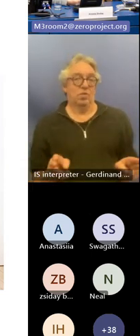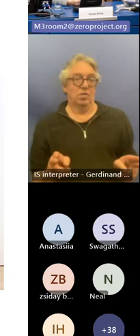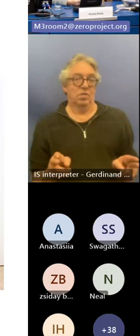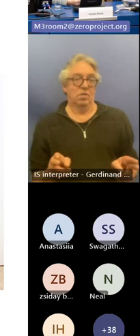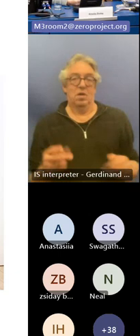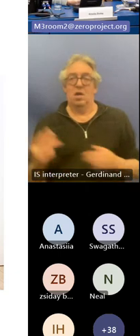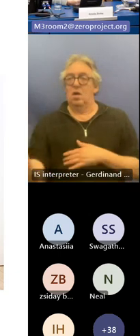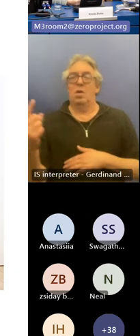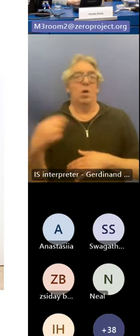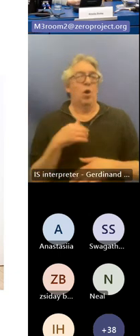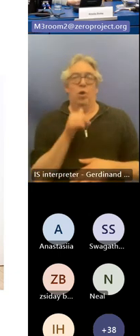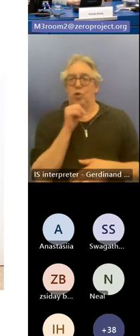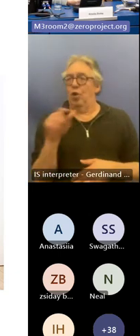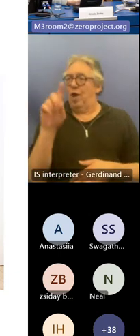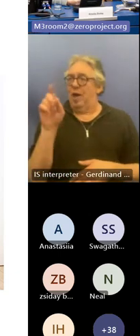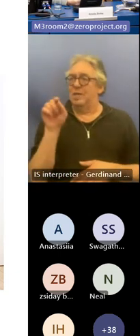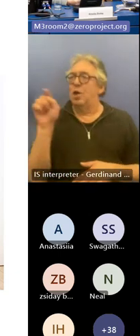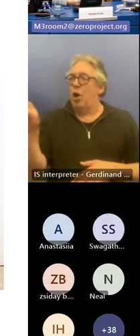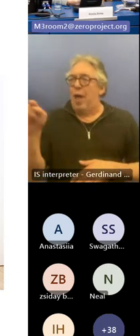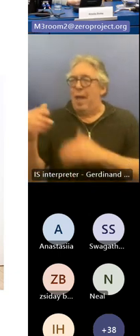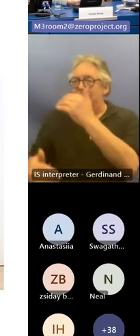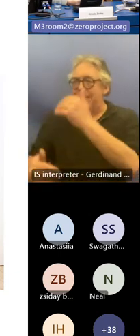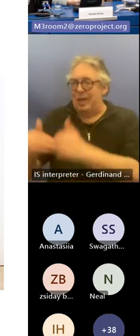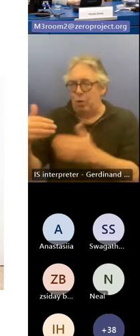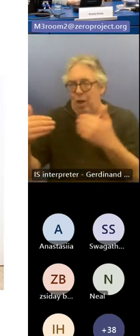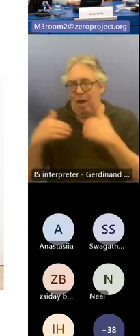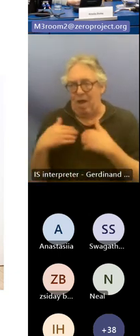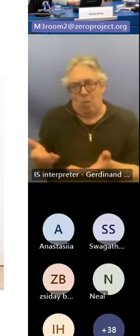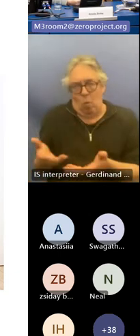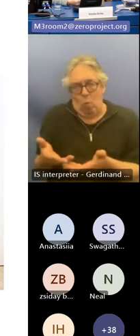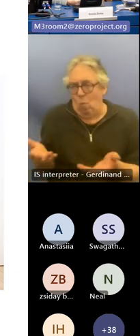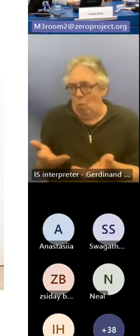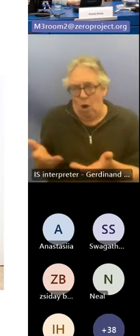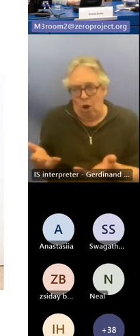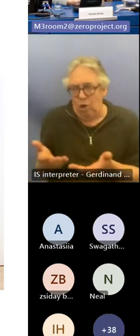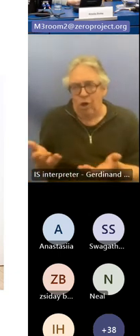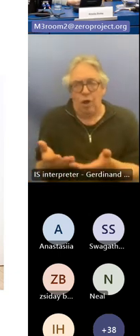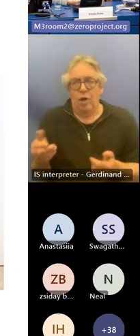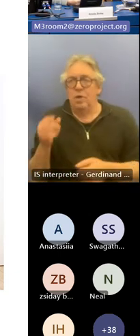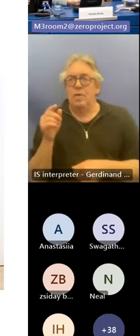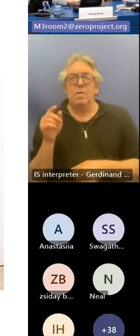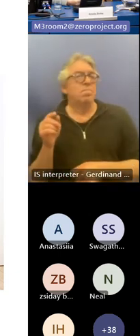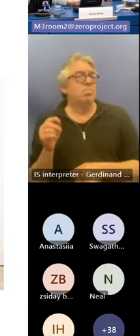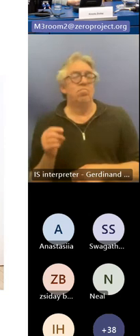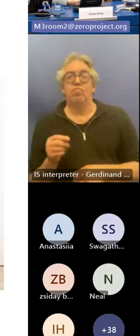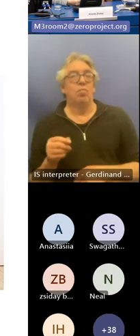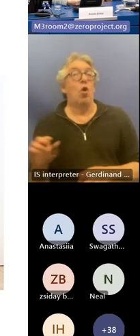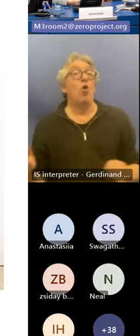we do not ask for disability, usually the young people come to us with different motivation,